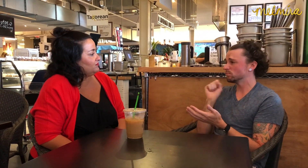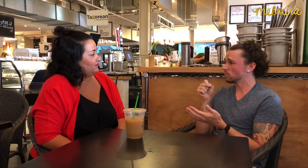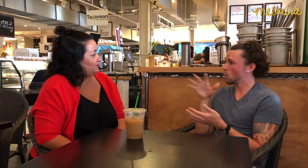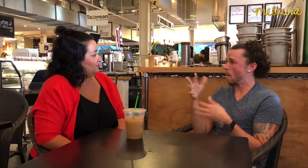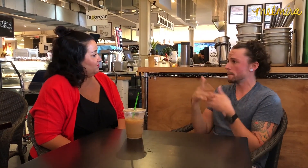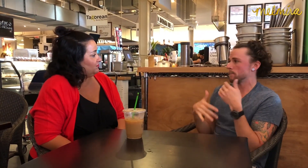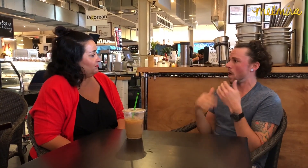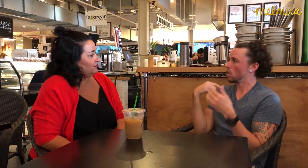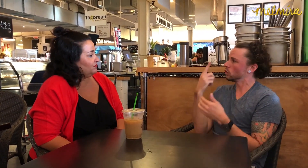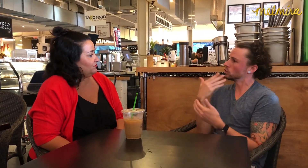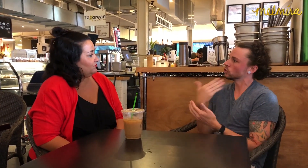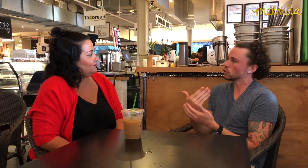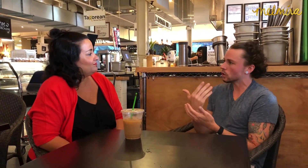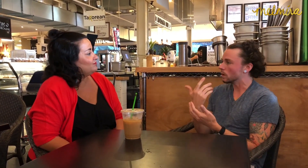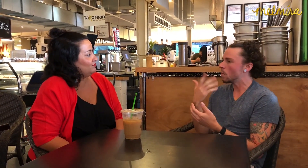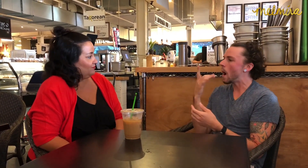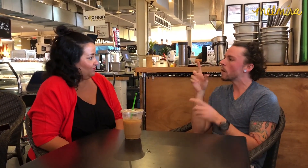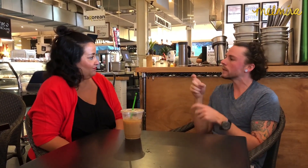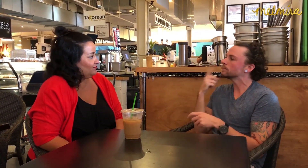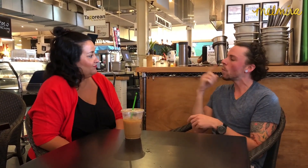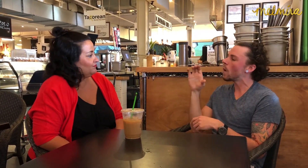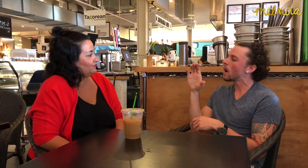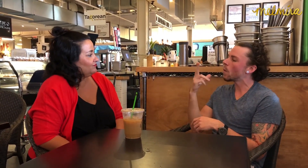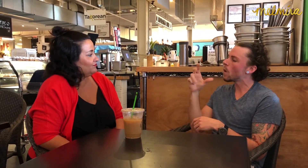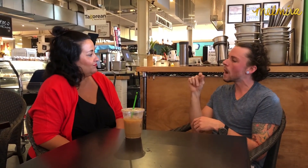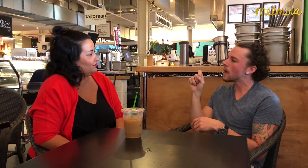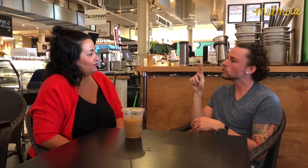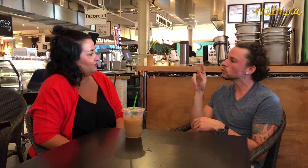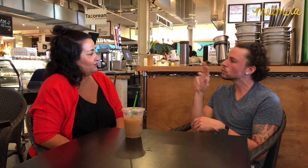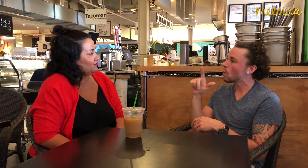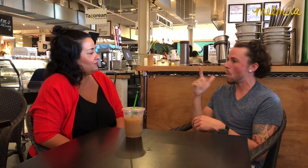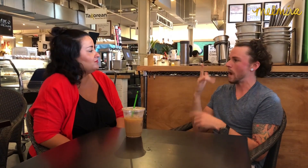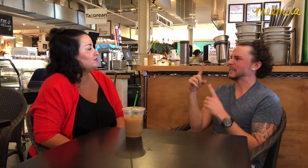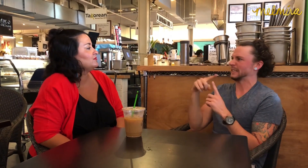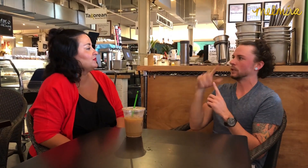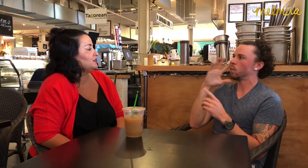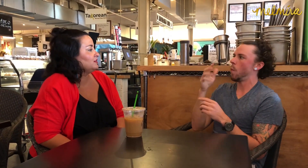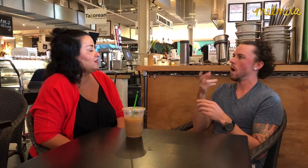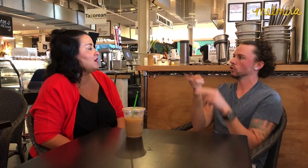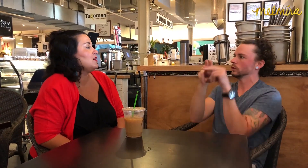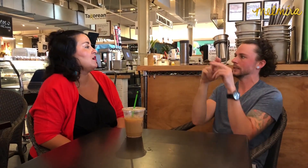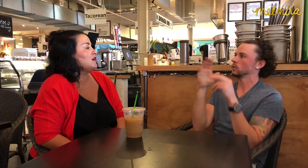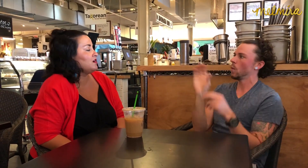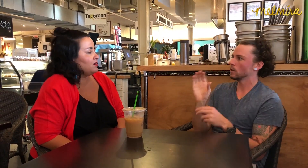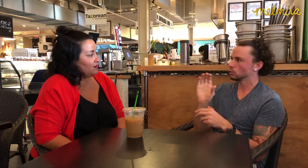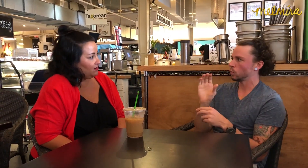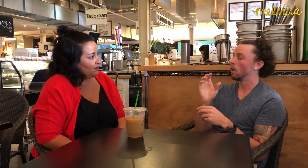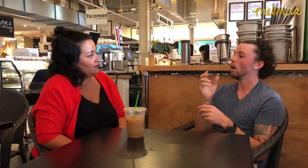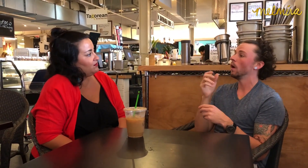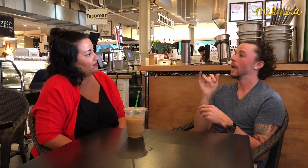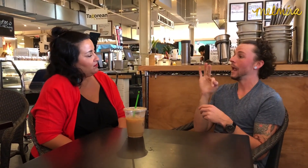and it was clear of things like cholesterol, since the treatment will increase your cholesterol.